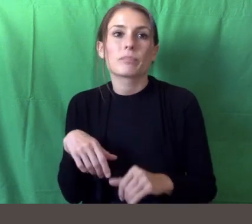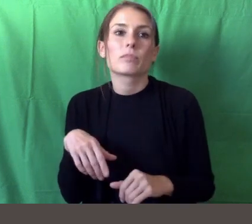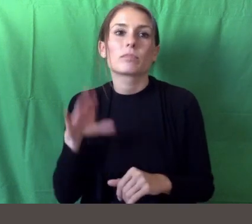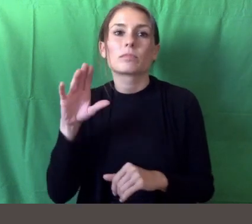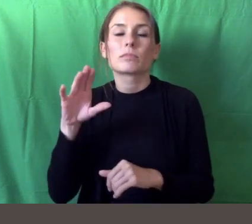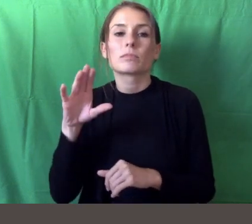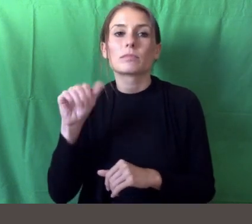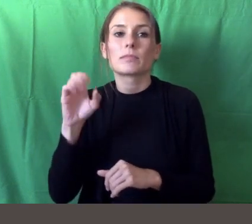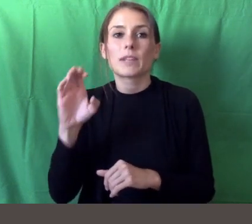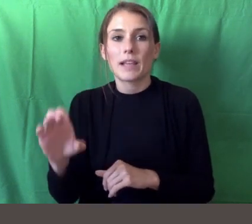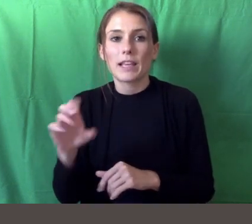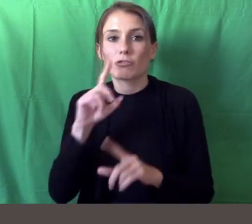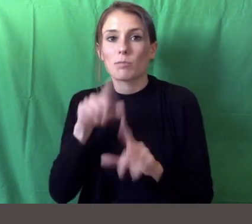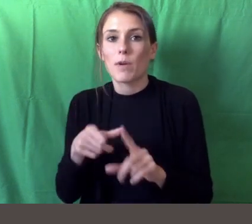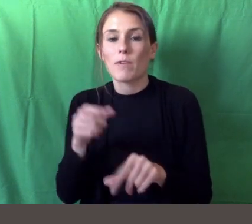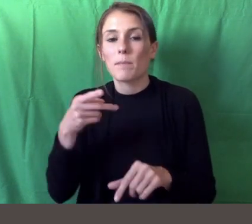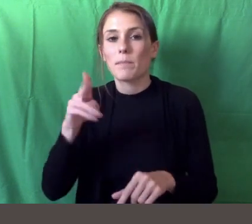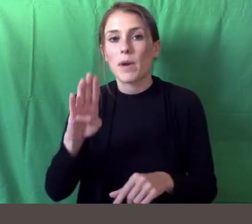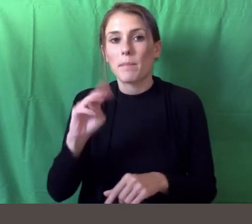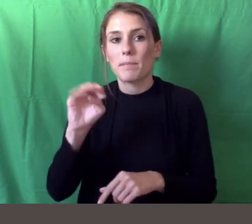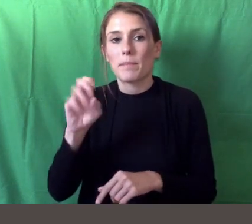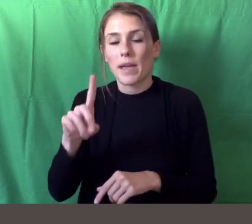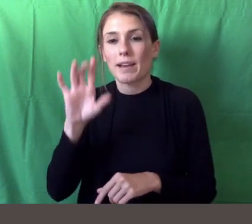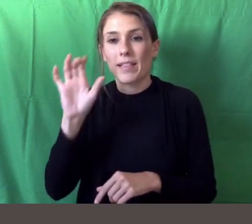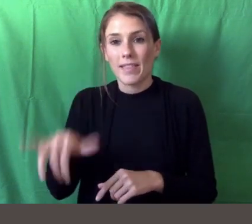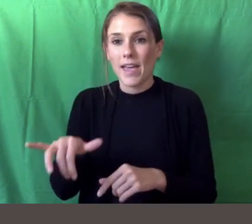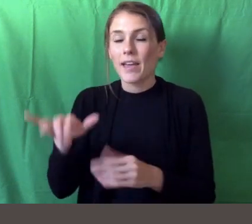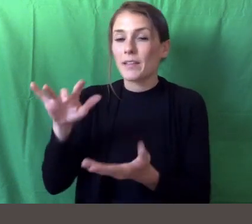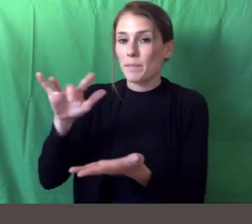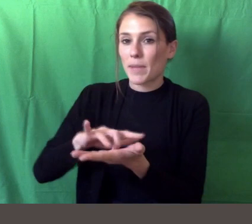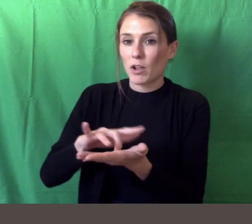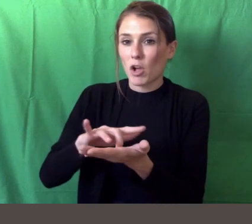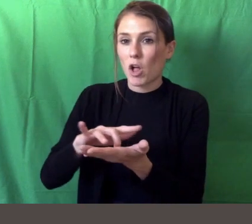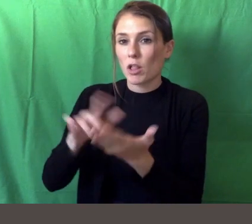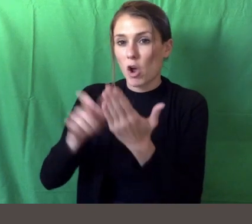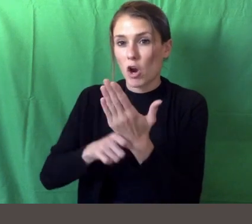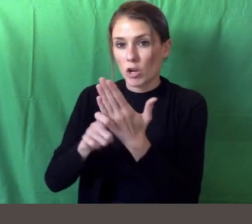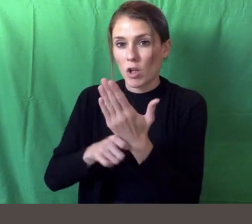In case reports from PubMed, which is an online database of medical articles, I submitted